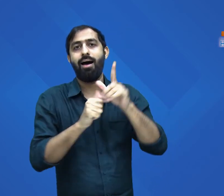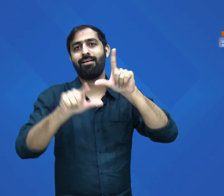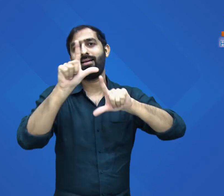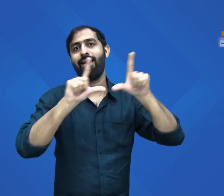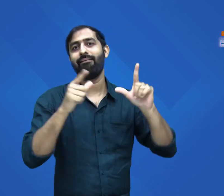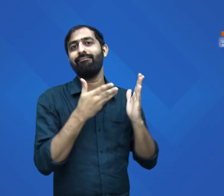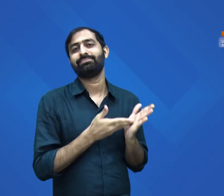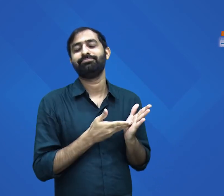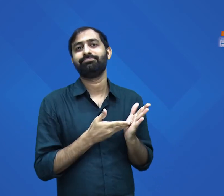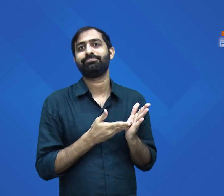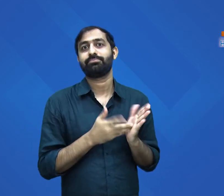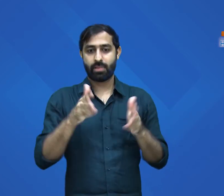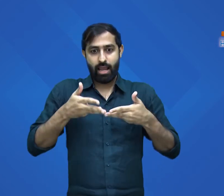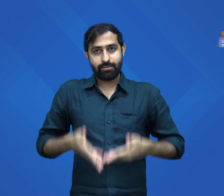This is all possible through language.